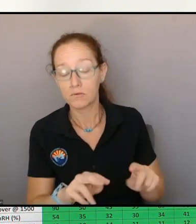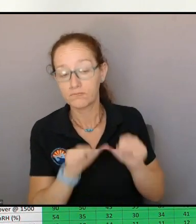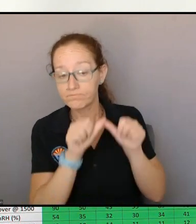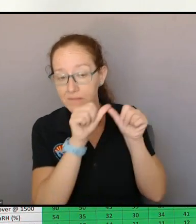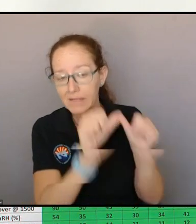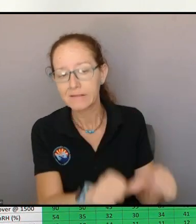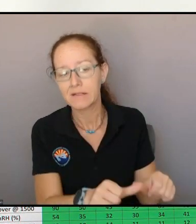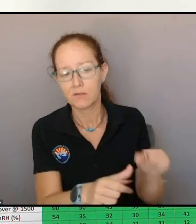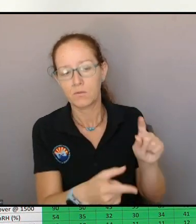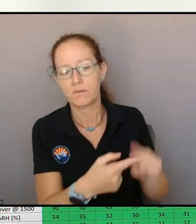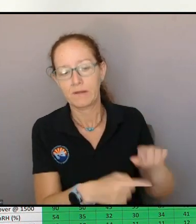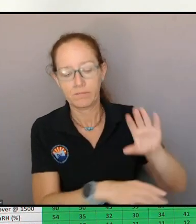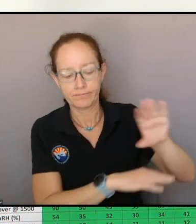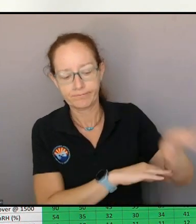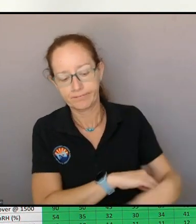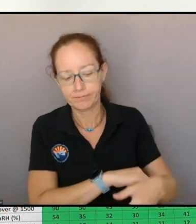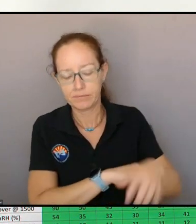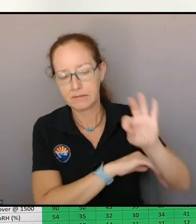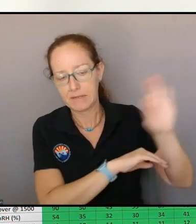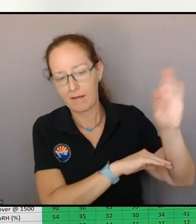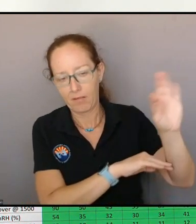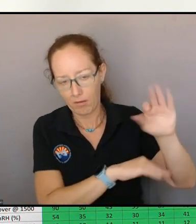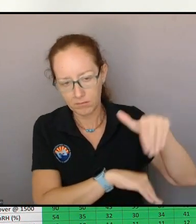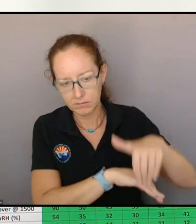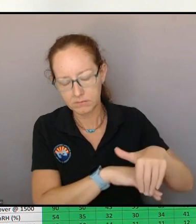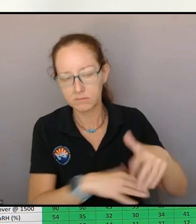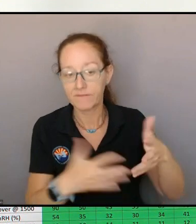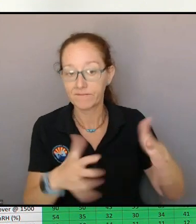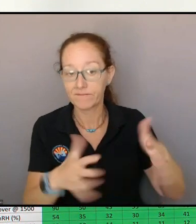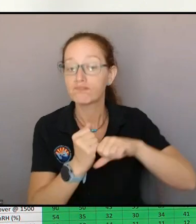extended if you haven't seen that already. So through 9 PM is